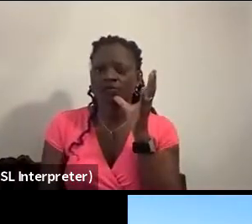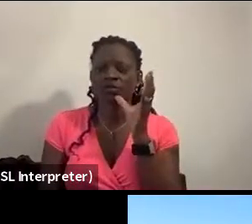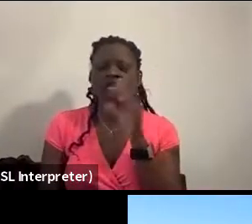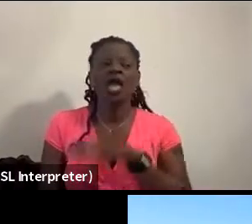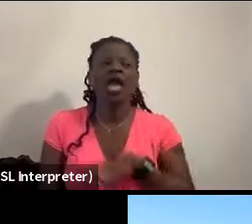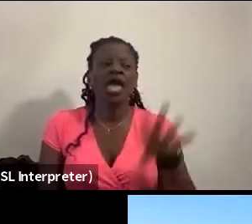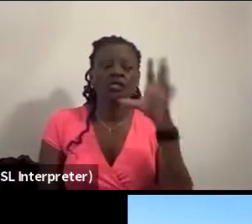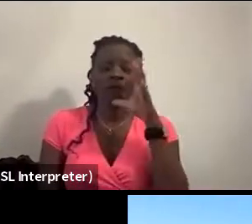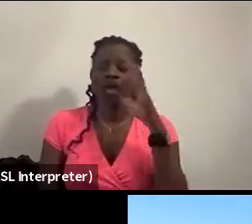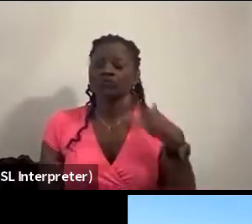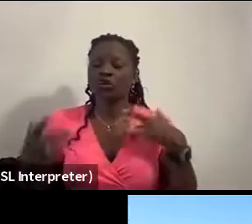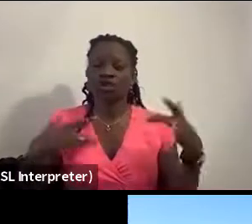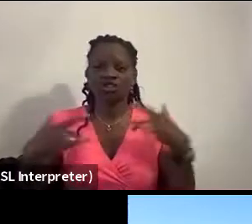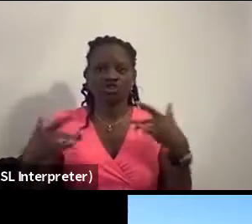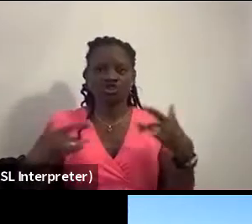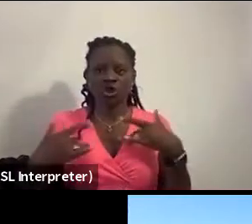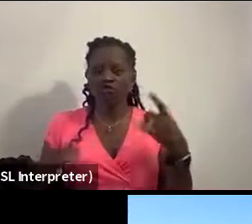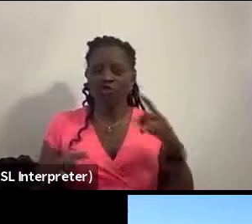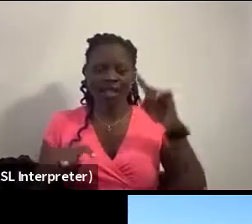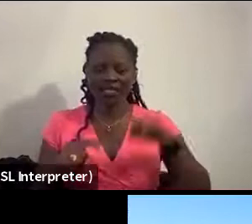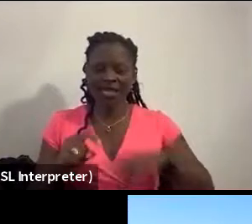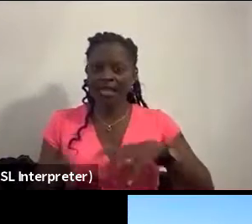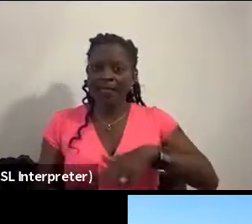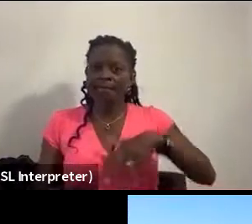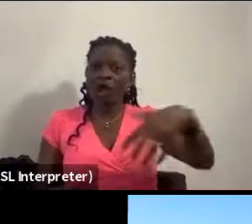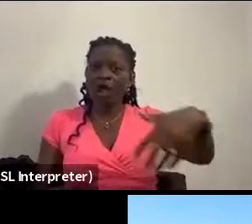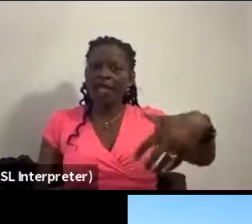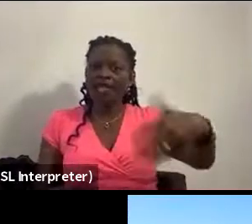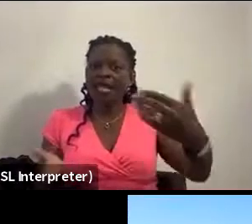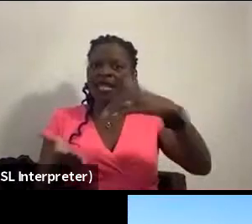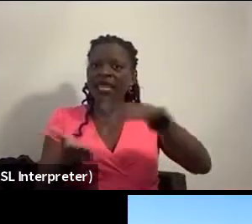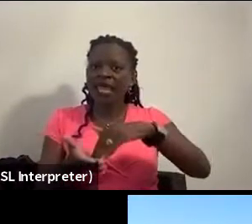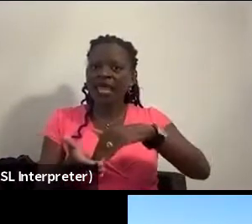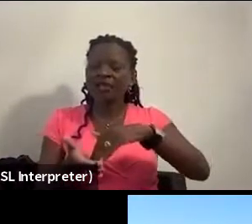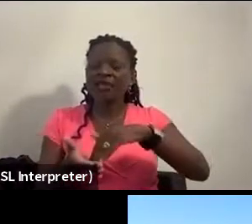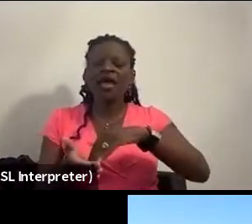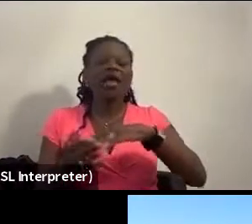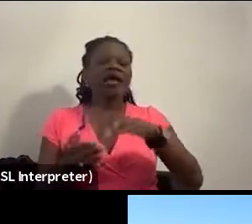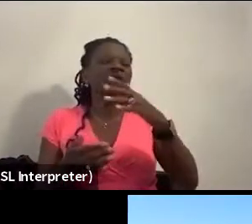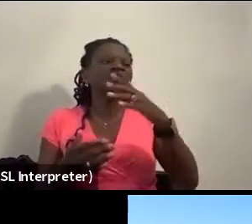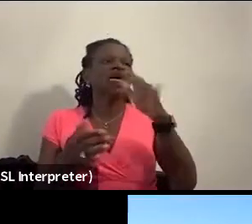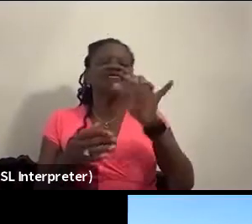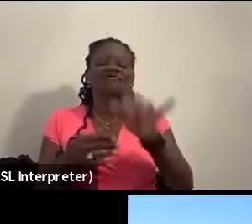And that unfortunate myth has been perpetuated on the Internet, even though